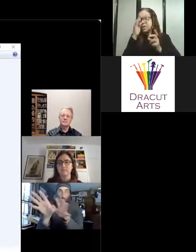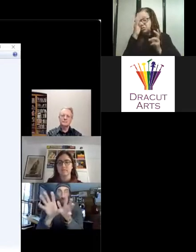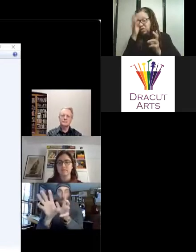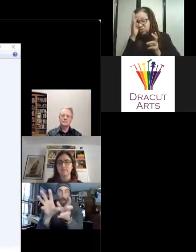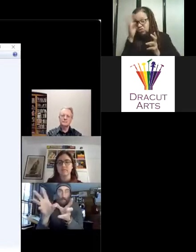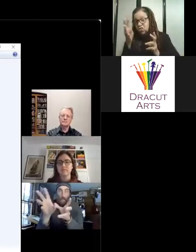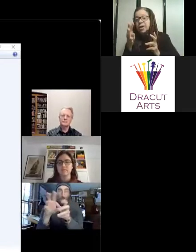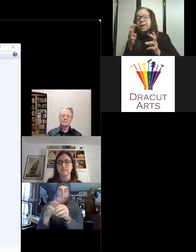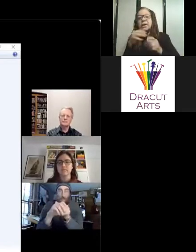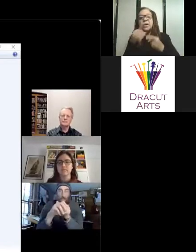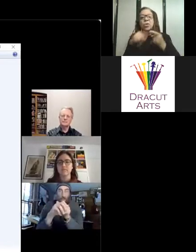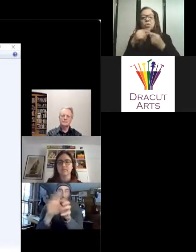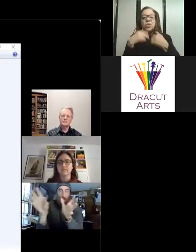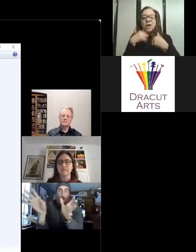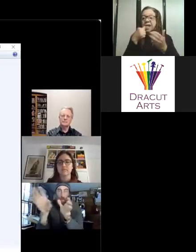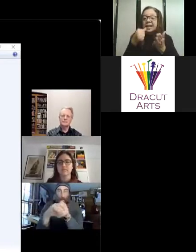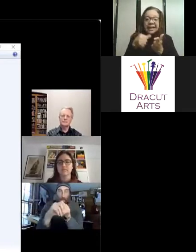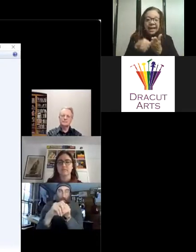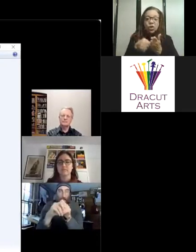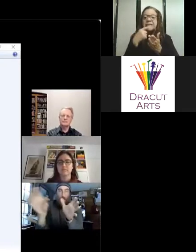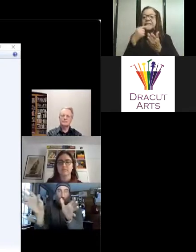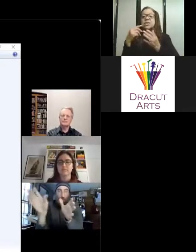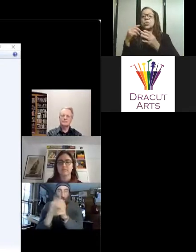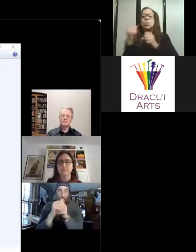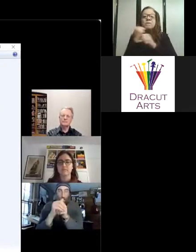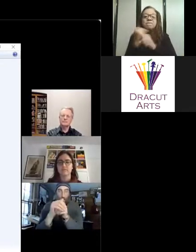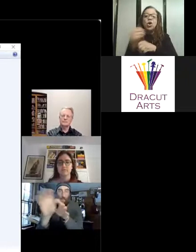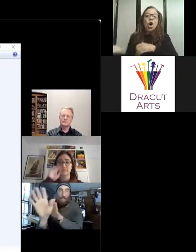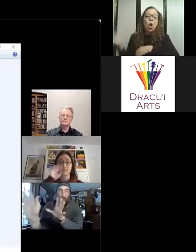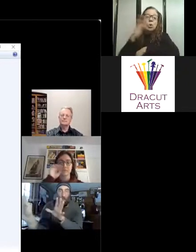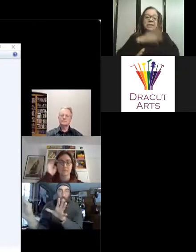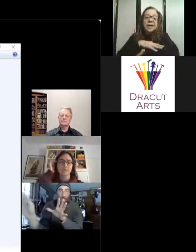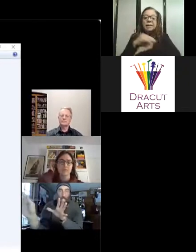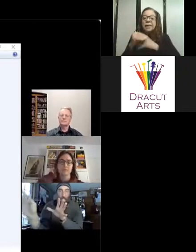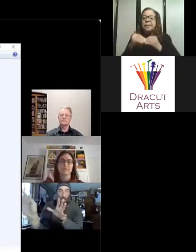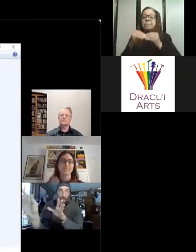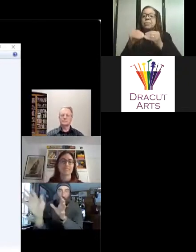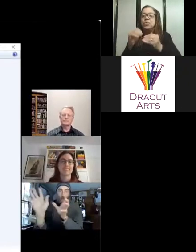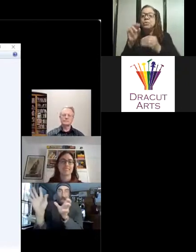when when you have a letter that says you know we fought all day, and advanced two miles and that's the only detail it gives.